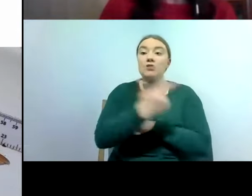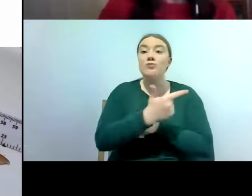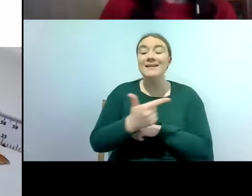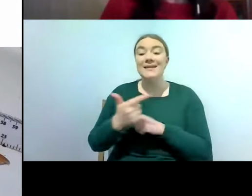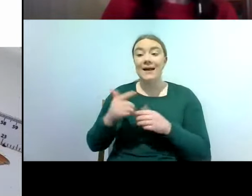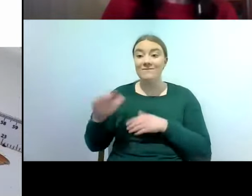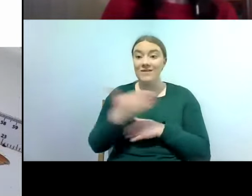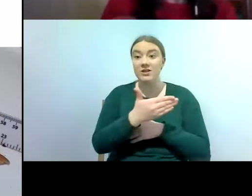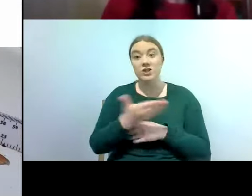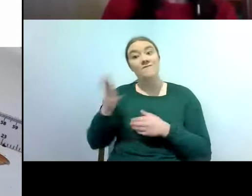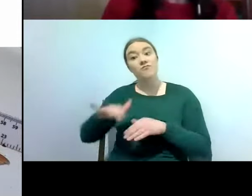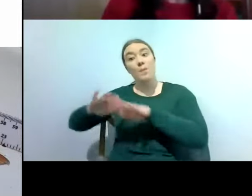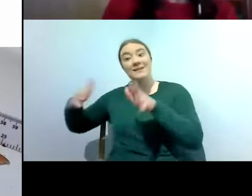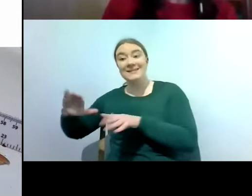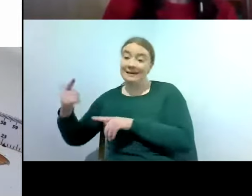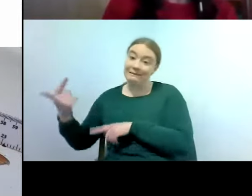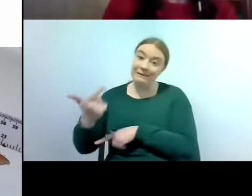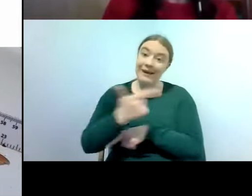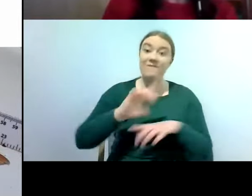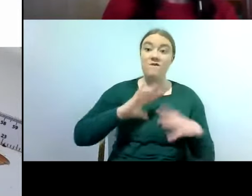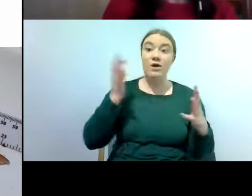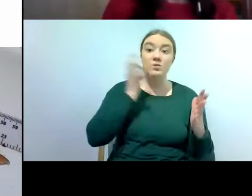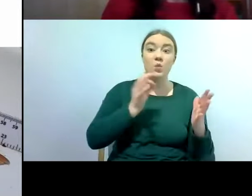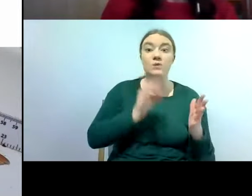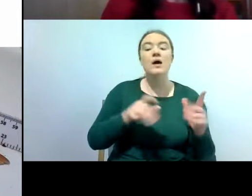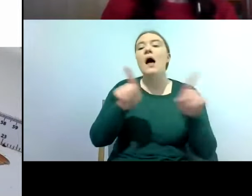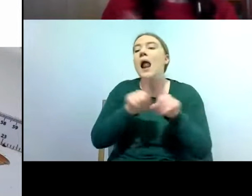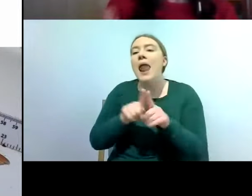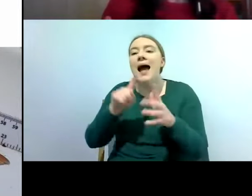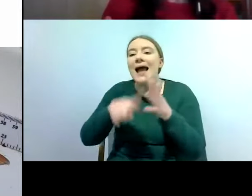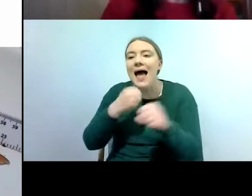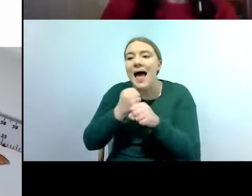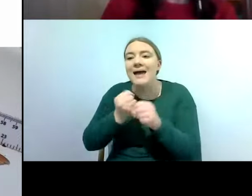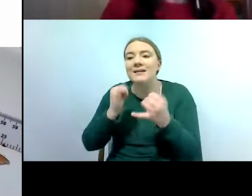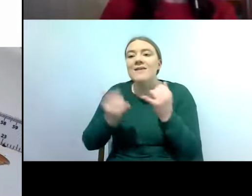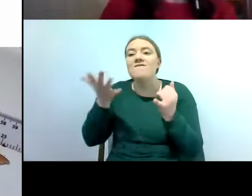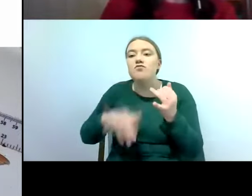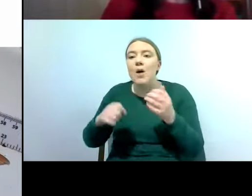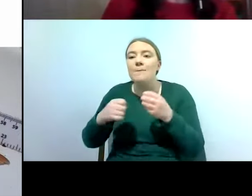they might eat the eggs of like a spawning shad and some of the baits that the anglers use also